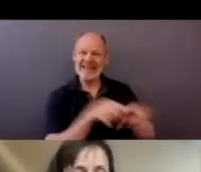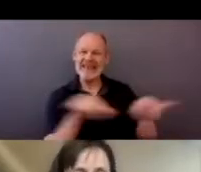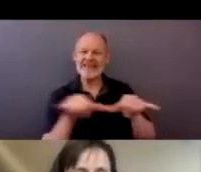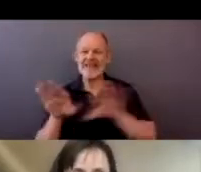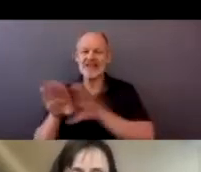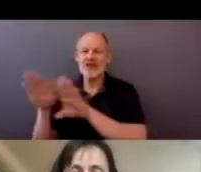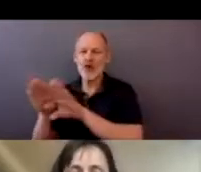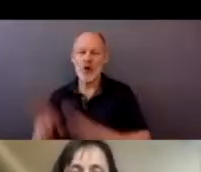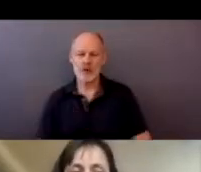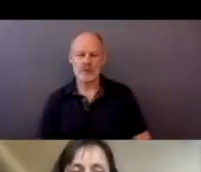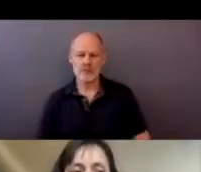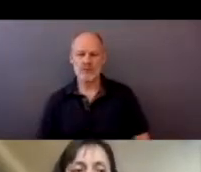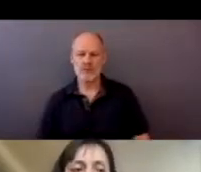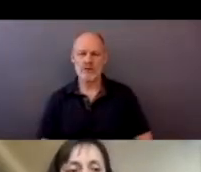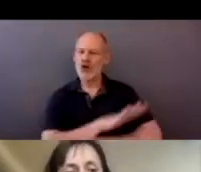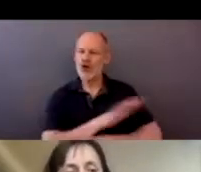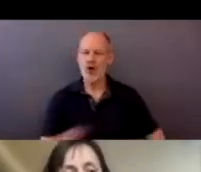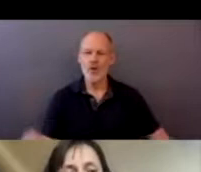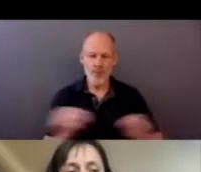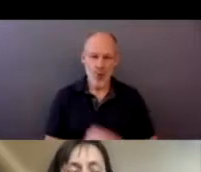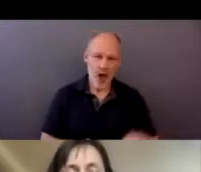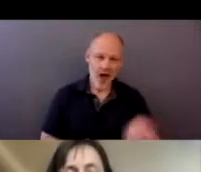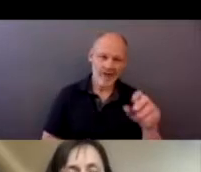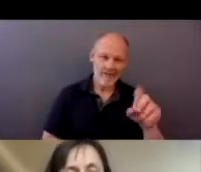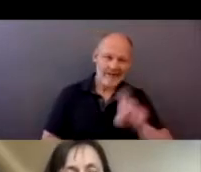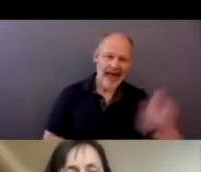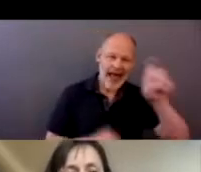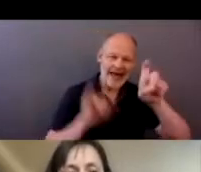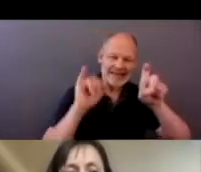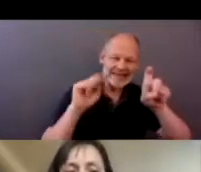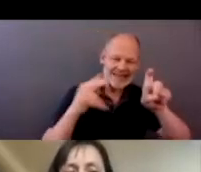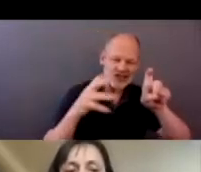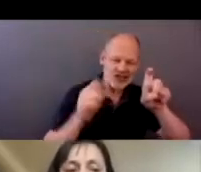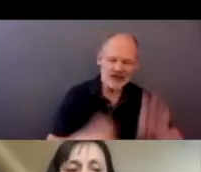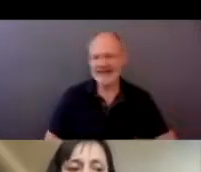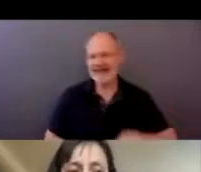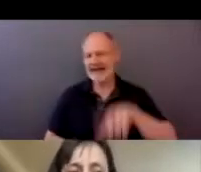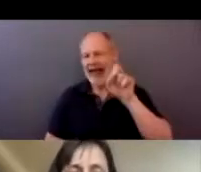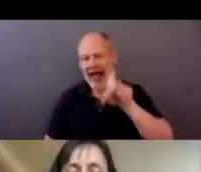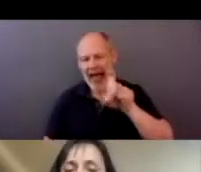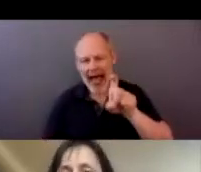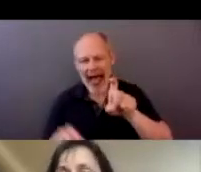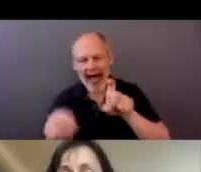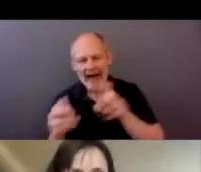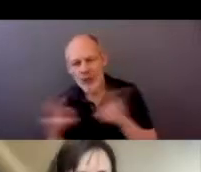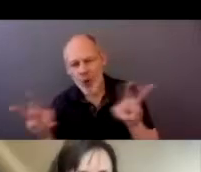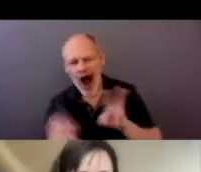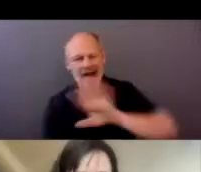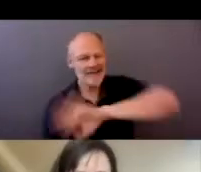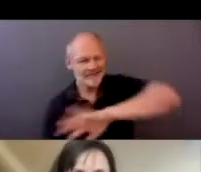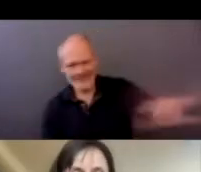or inches or centimeters. This makes all our programming more accessible to our visitors.